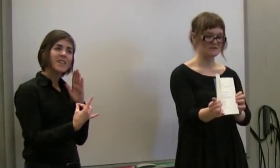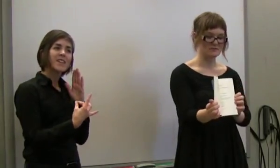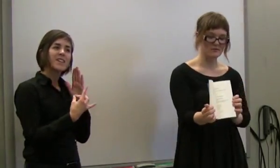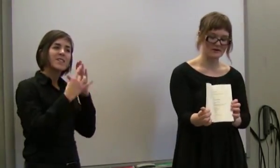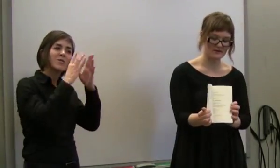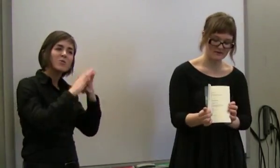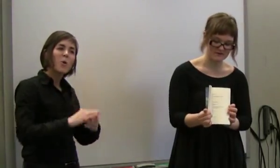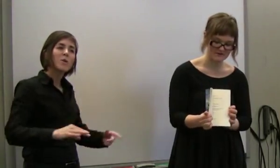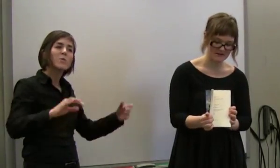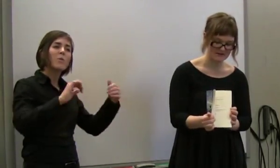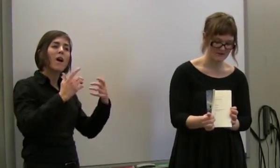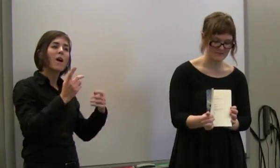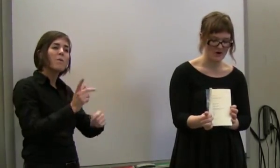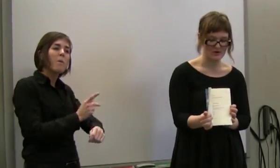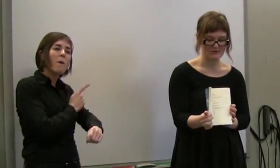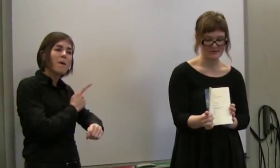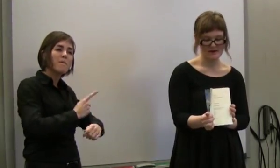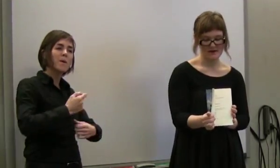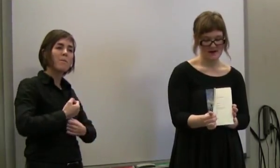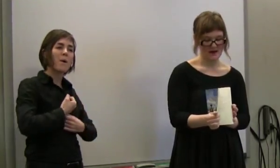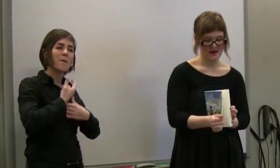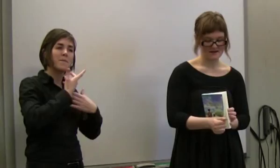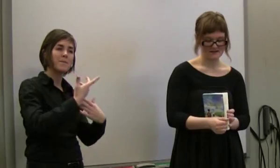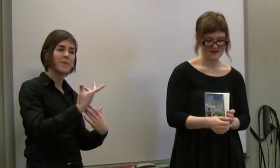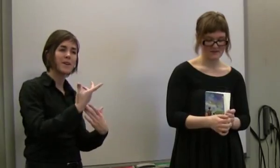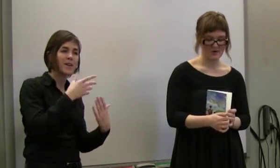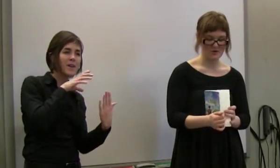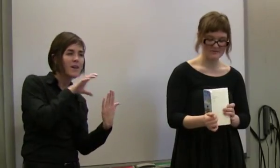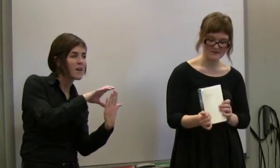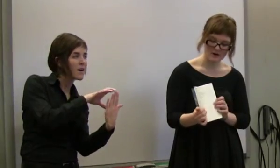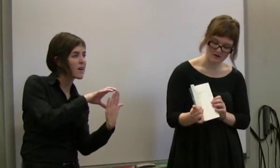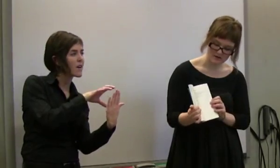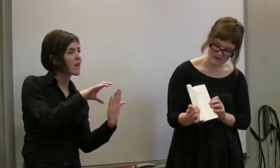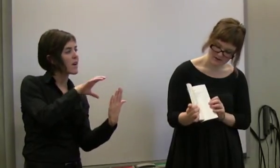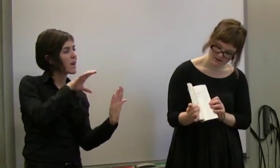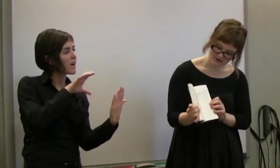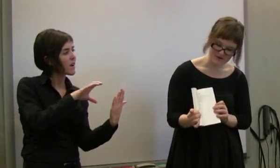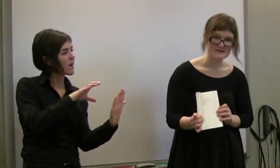the story is told through poems.